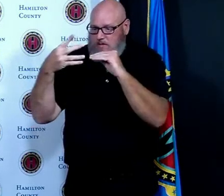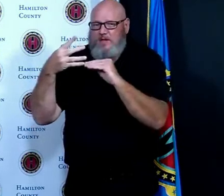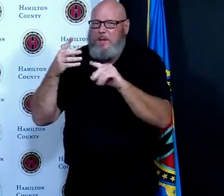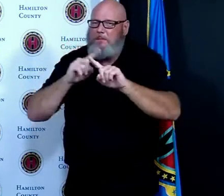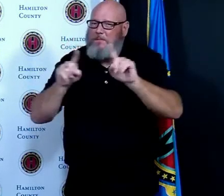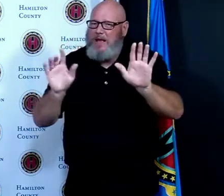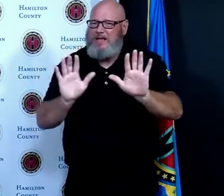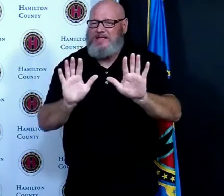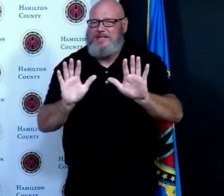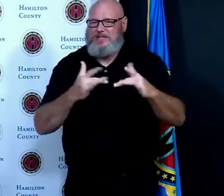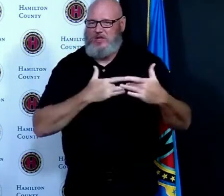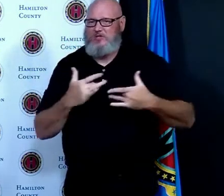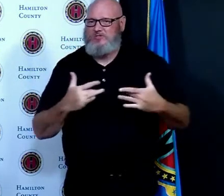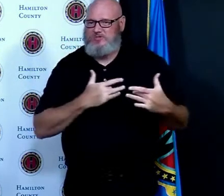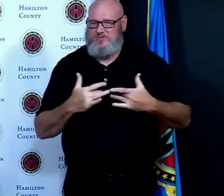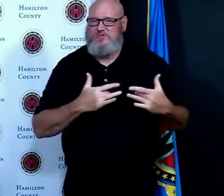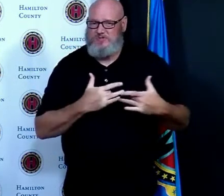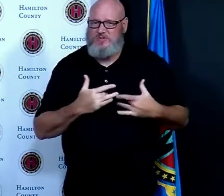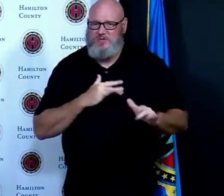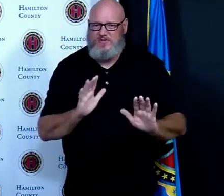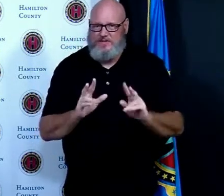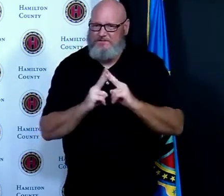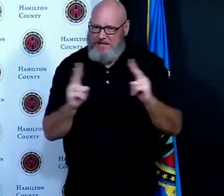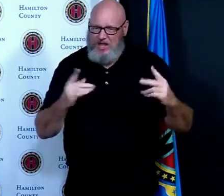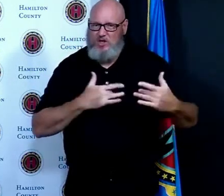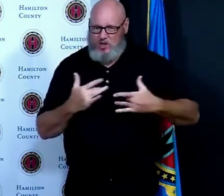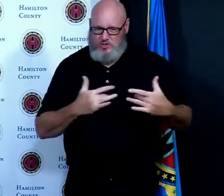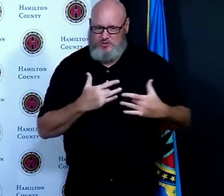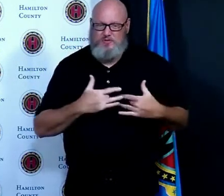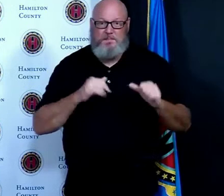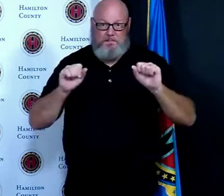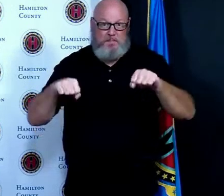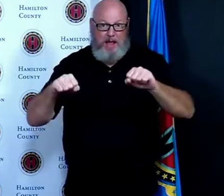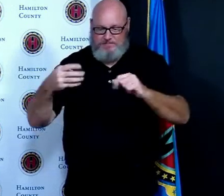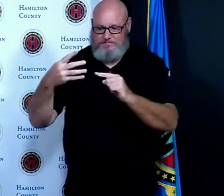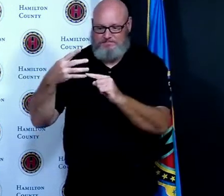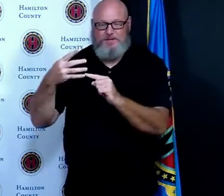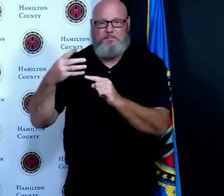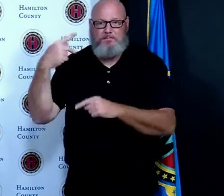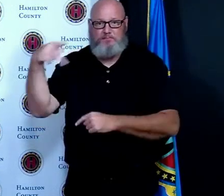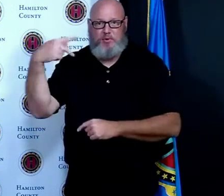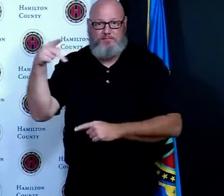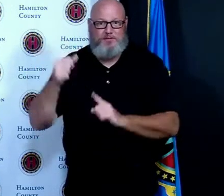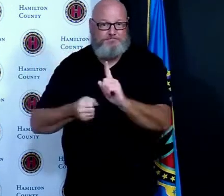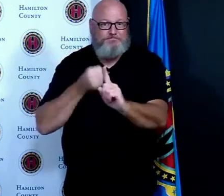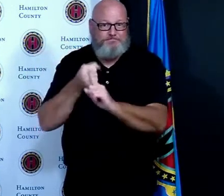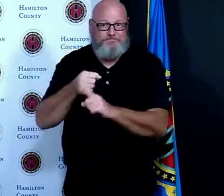purple and so what does that mean well it doesn't mean anything until it does it's the Governor's